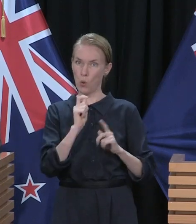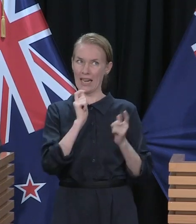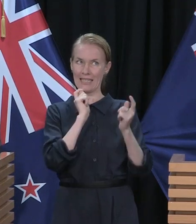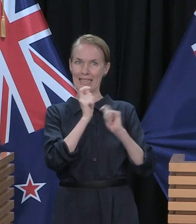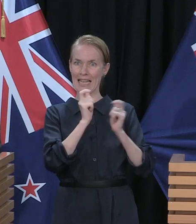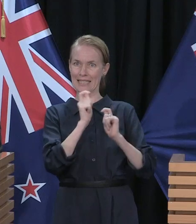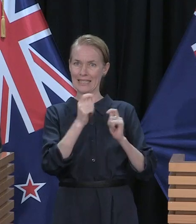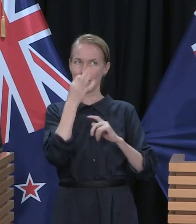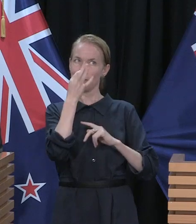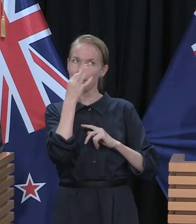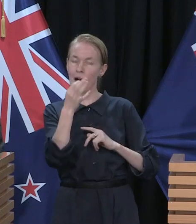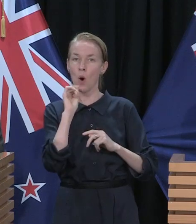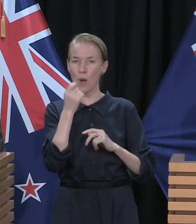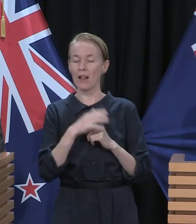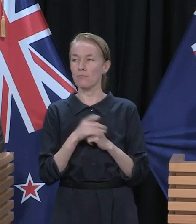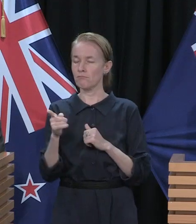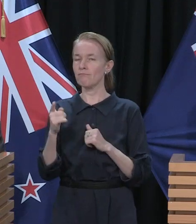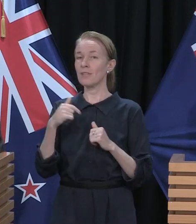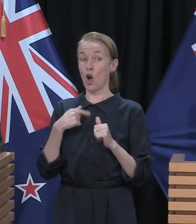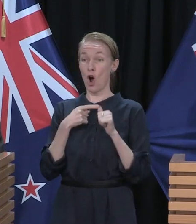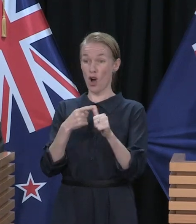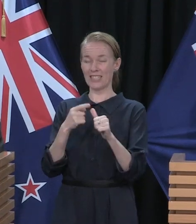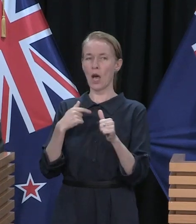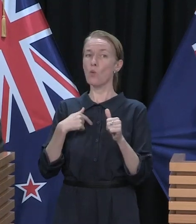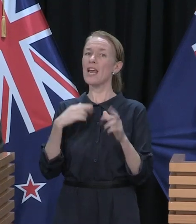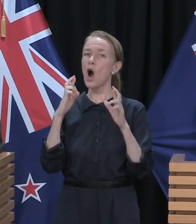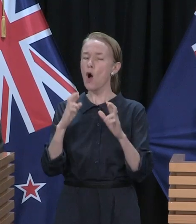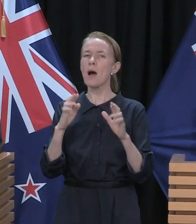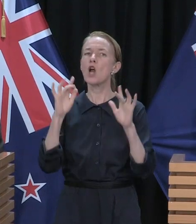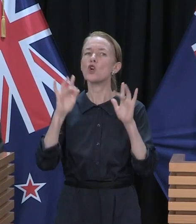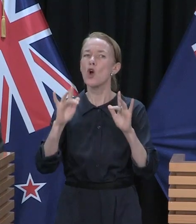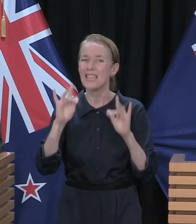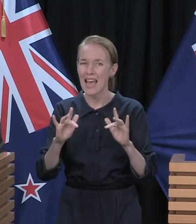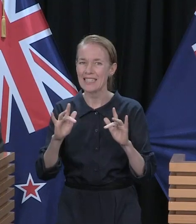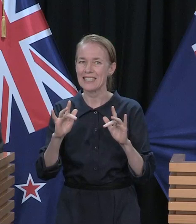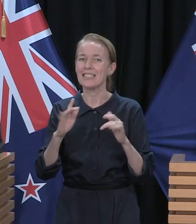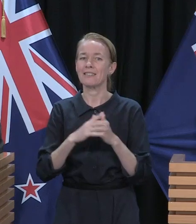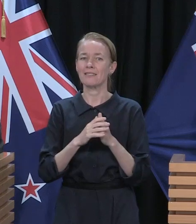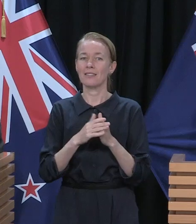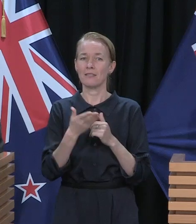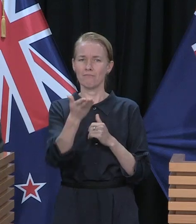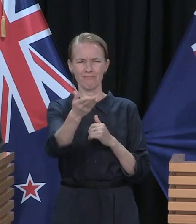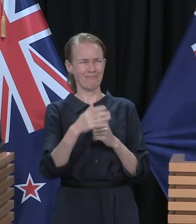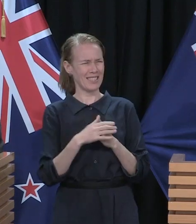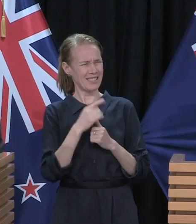goal. That isn't quite the numbers quote. But certainly that's - that's what we're